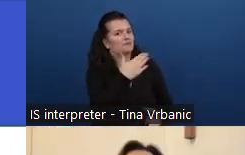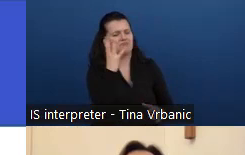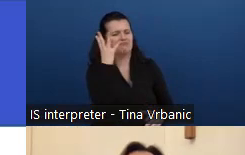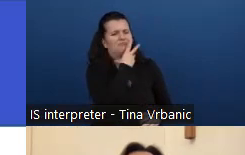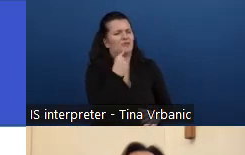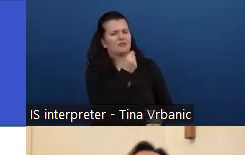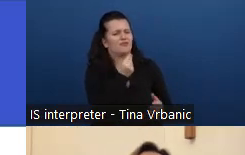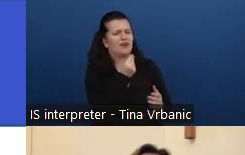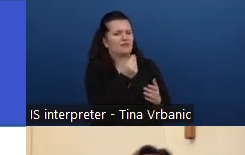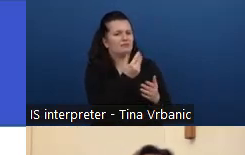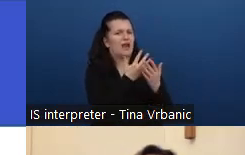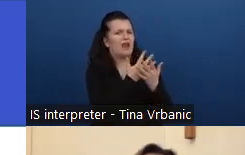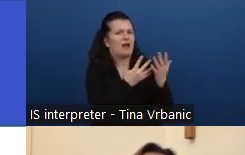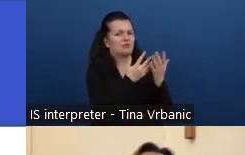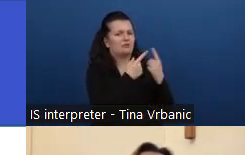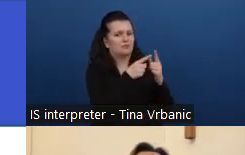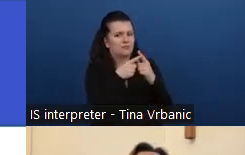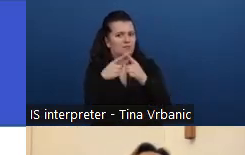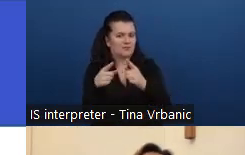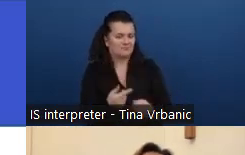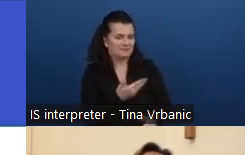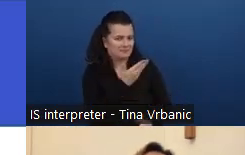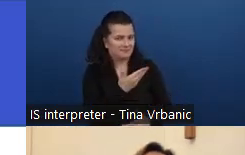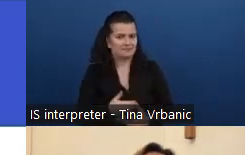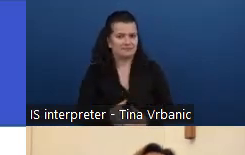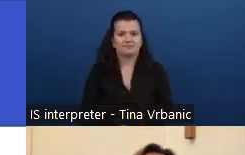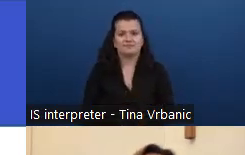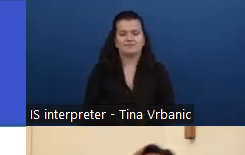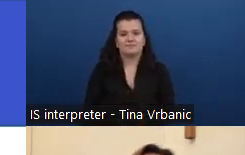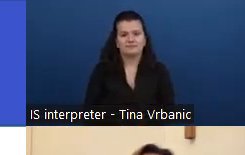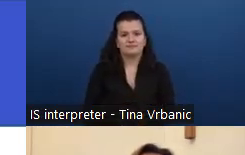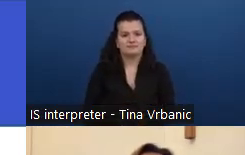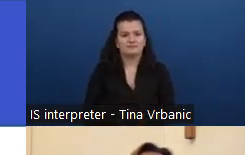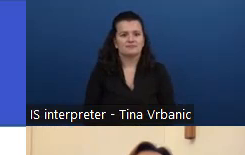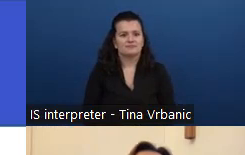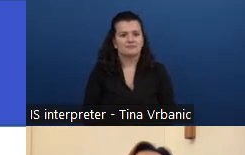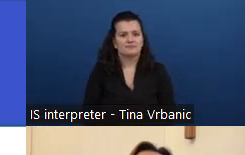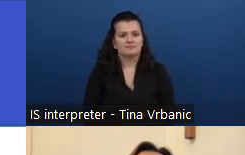I'm going to turn it over to my wonderful colleague Susanna Laurin for the translation.